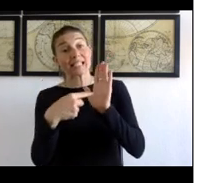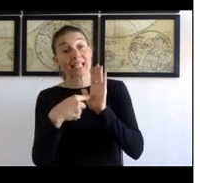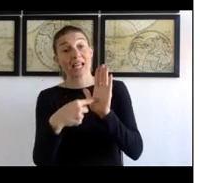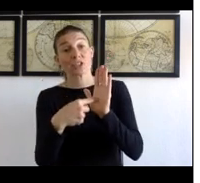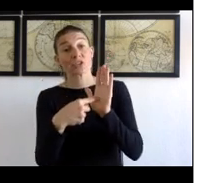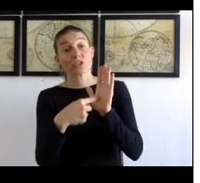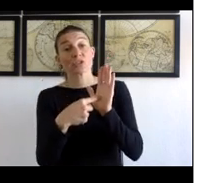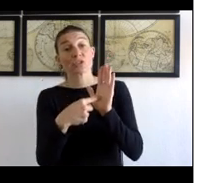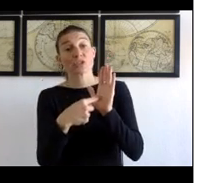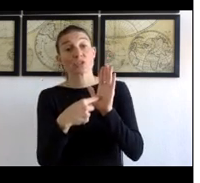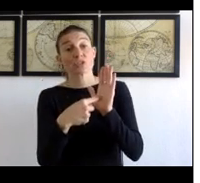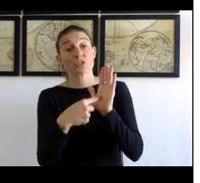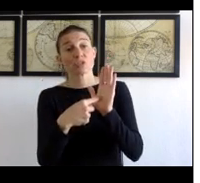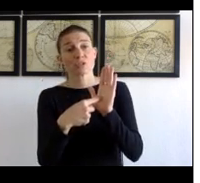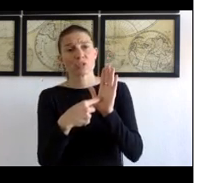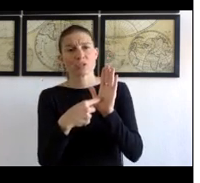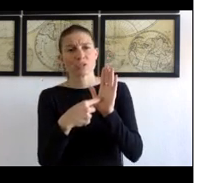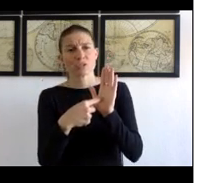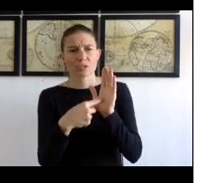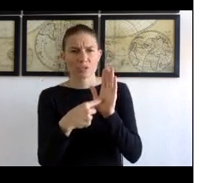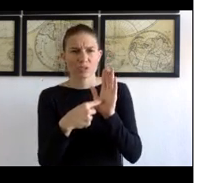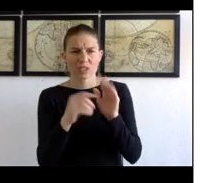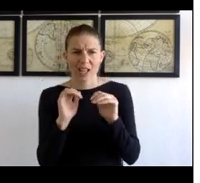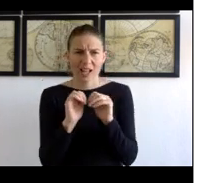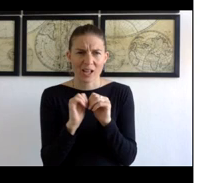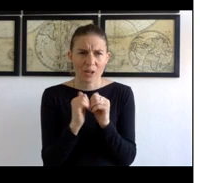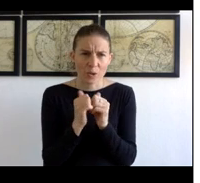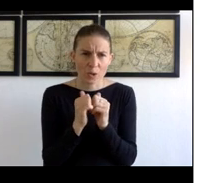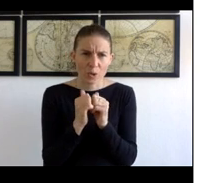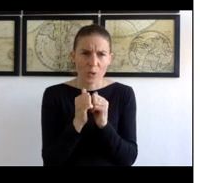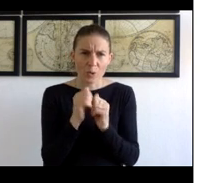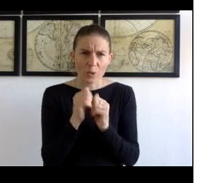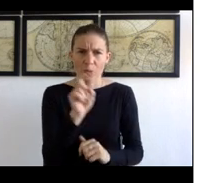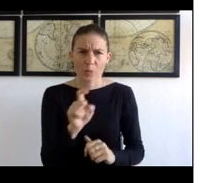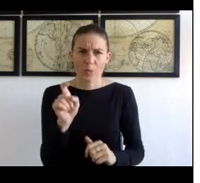I don't know how to remove this from the screen.